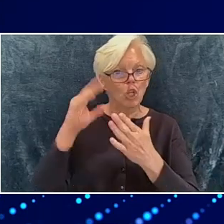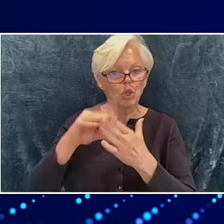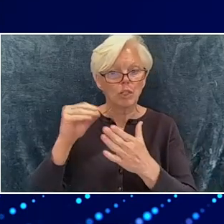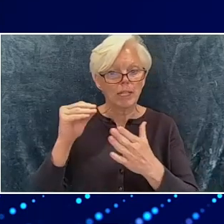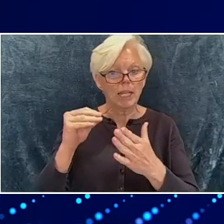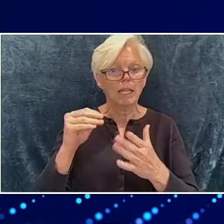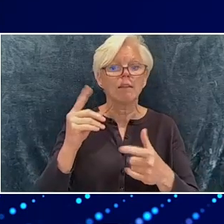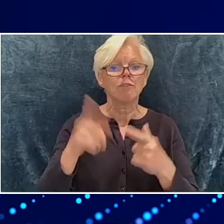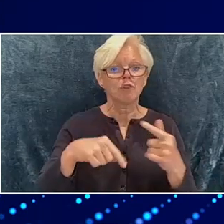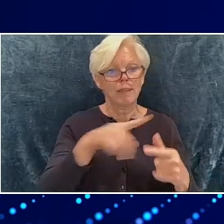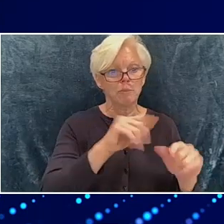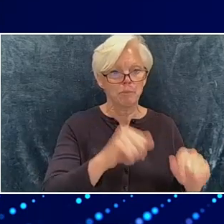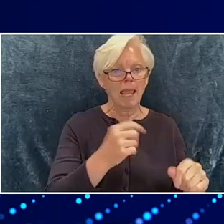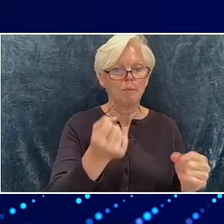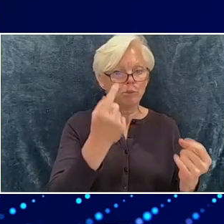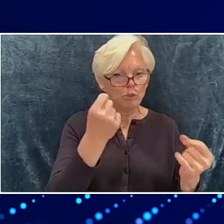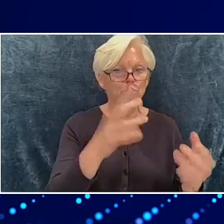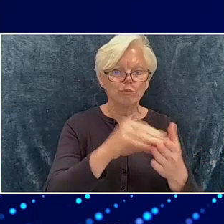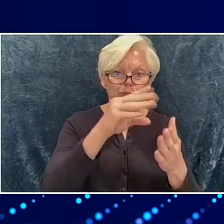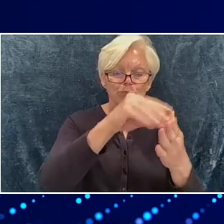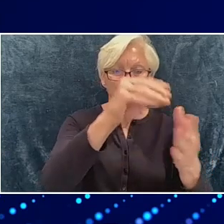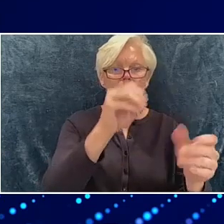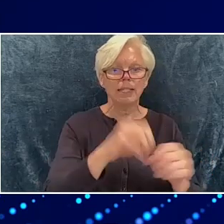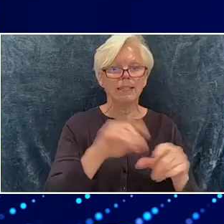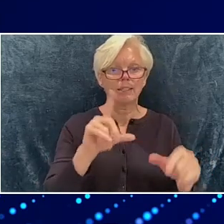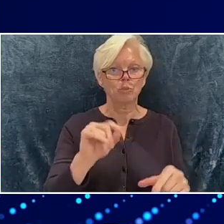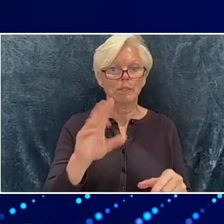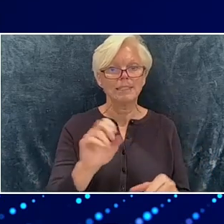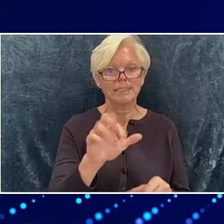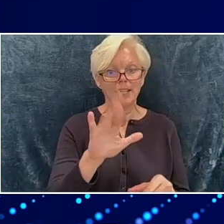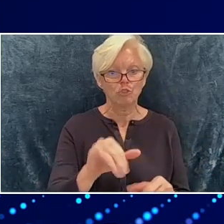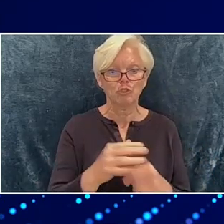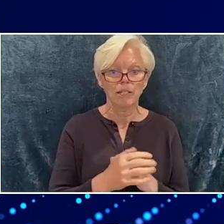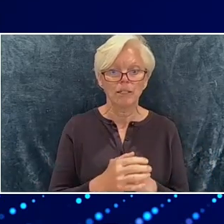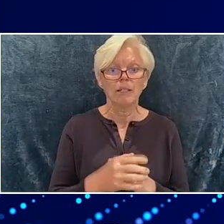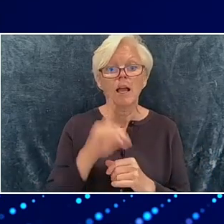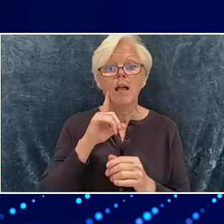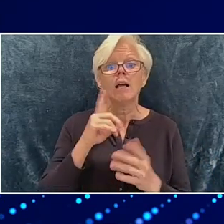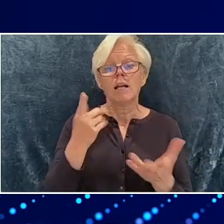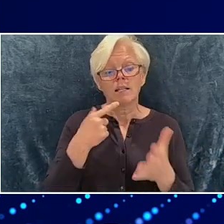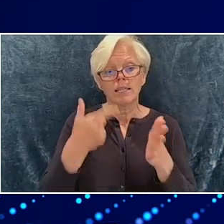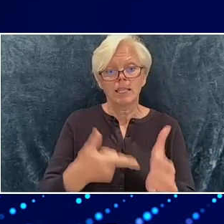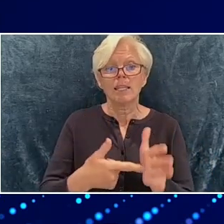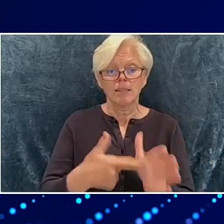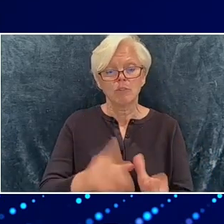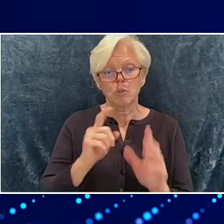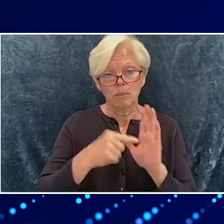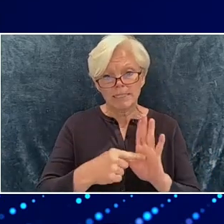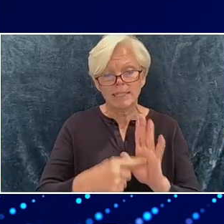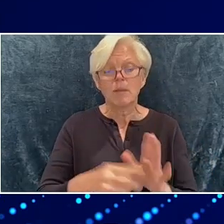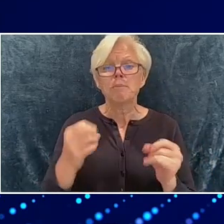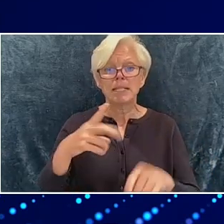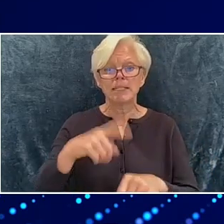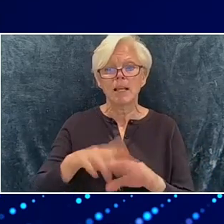After adoption by faculty, the bookstore is often notified and contacts us about the university's IA & EA program.